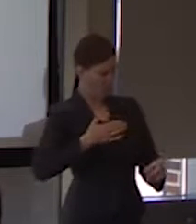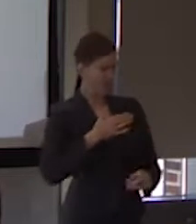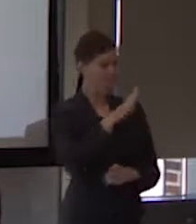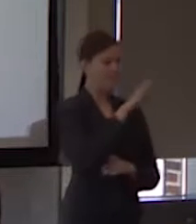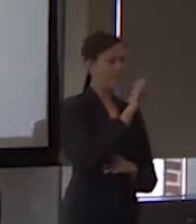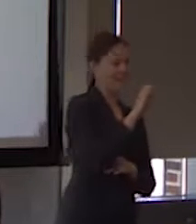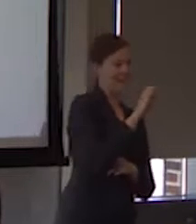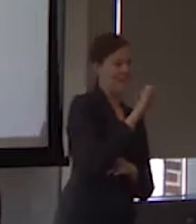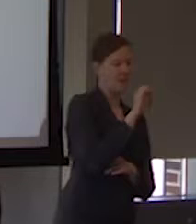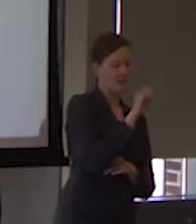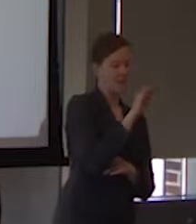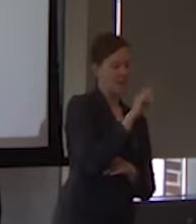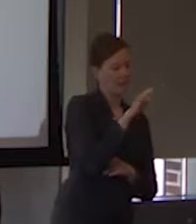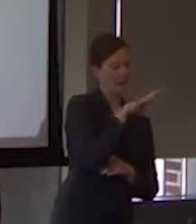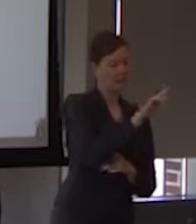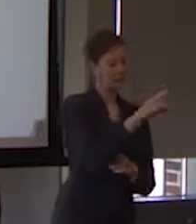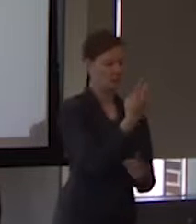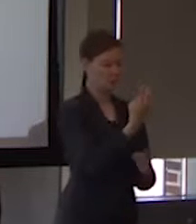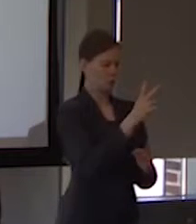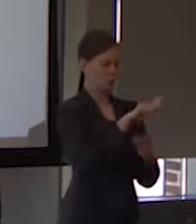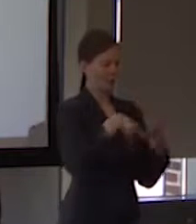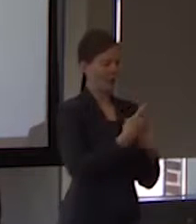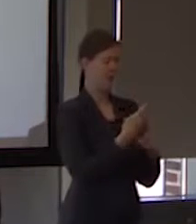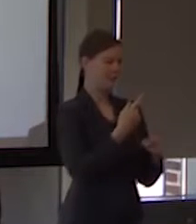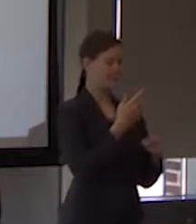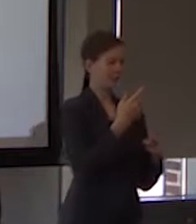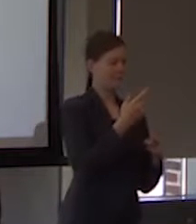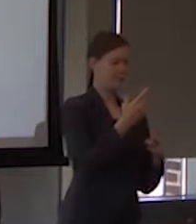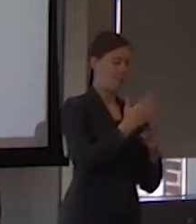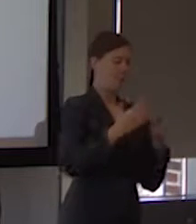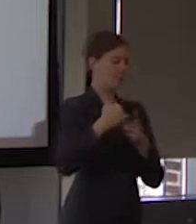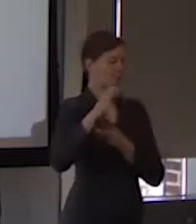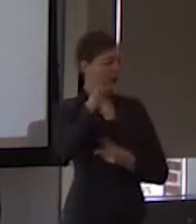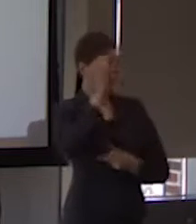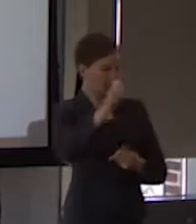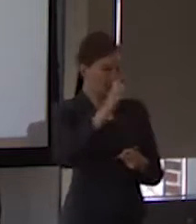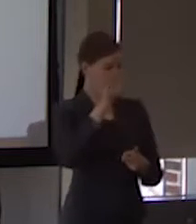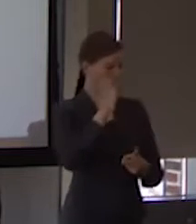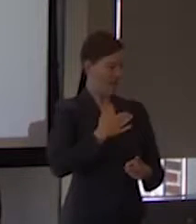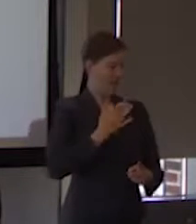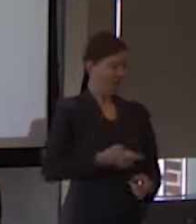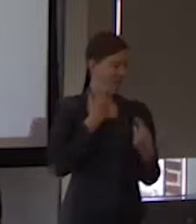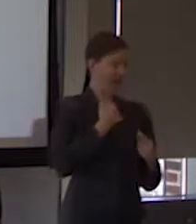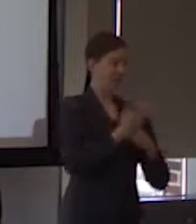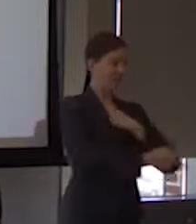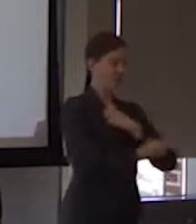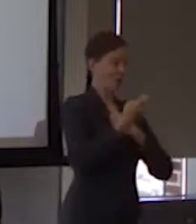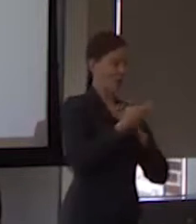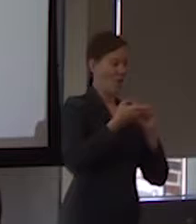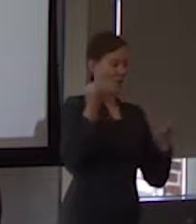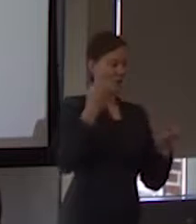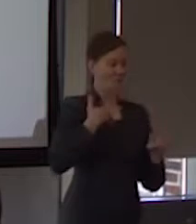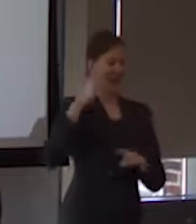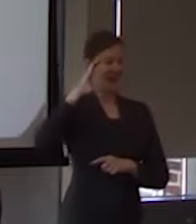could you talk a little bit about that? Sure, um, so, being enabled is kind of a two factor concept at my life at the moment. Because I stole the name for my overarching company, which is great.